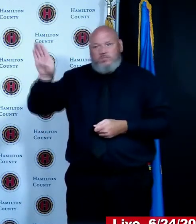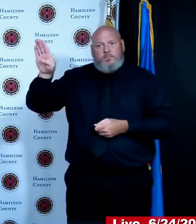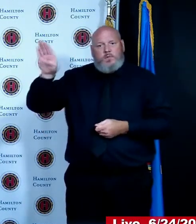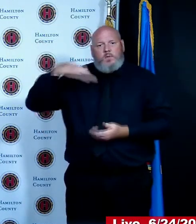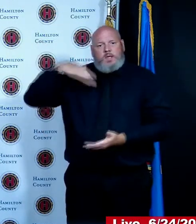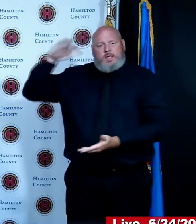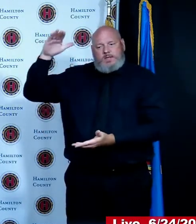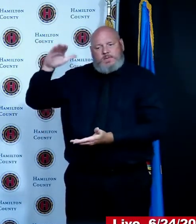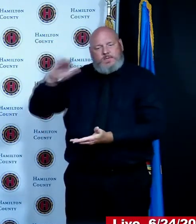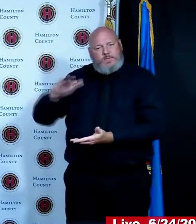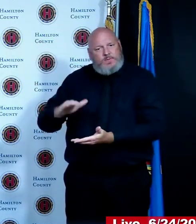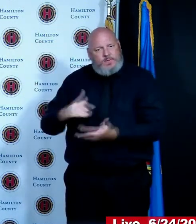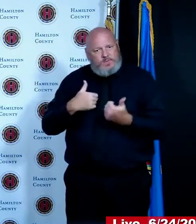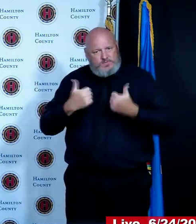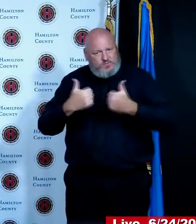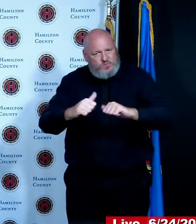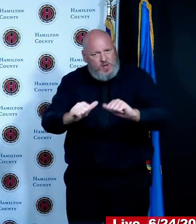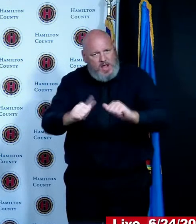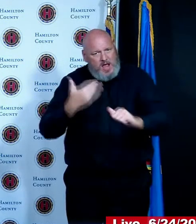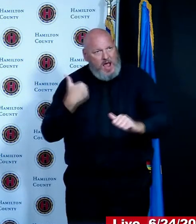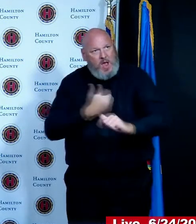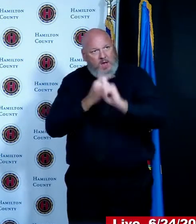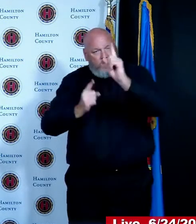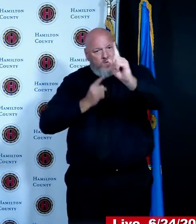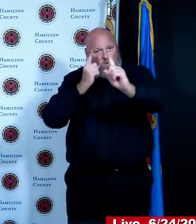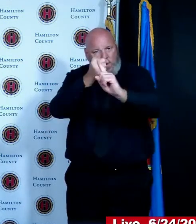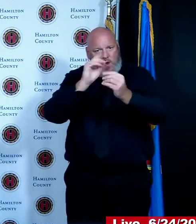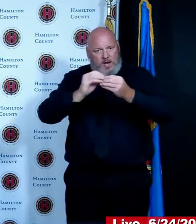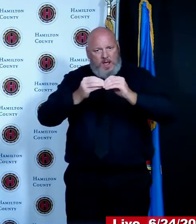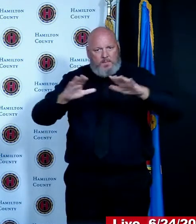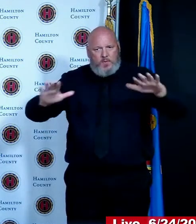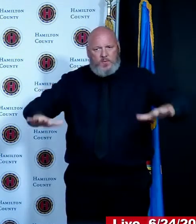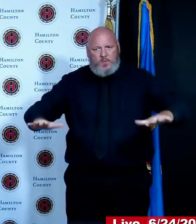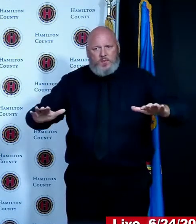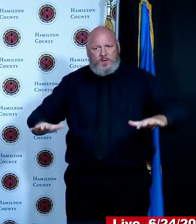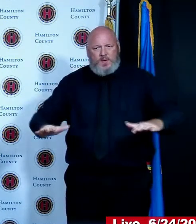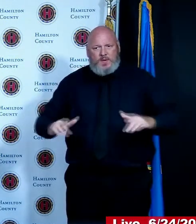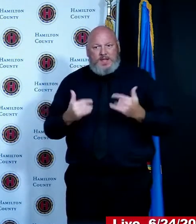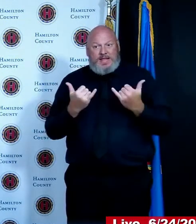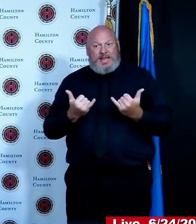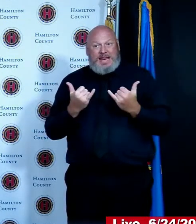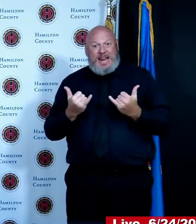overall use of PPE we have limit the spread of disease within patient care